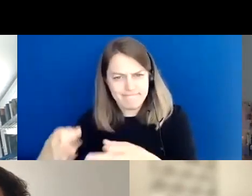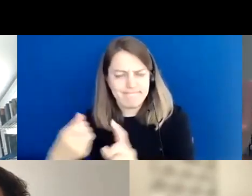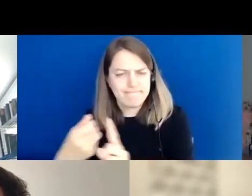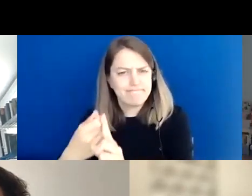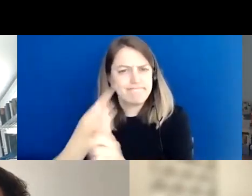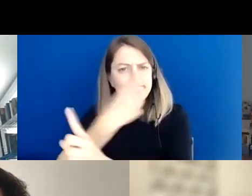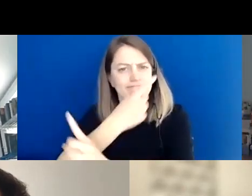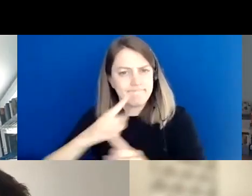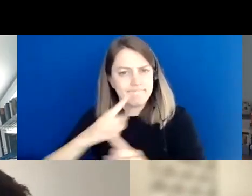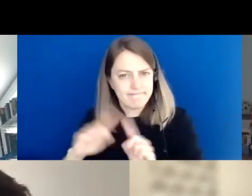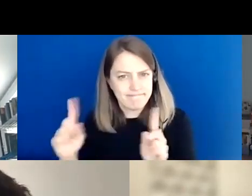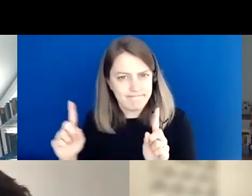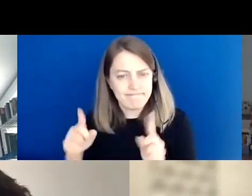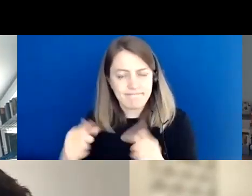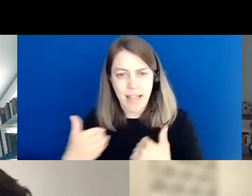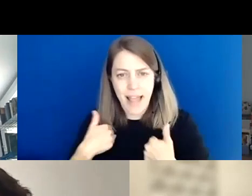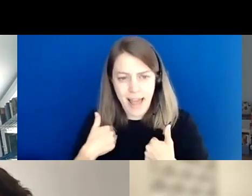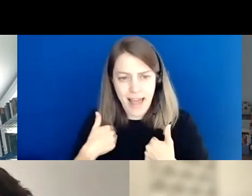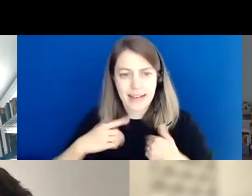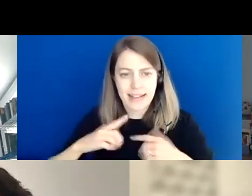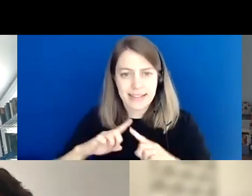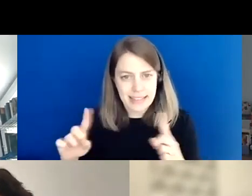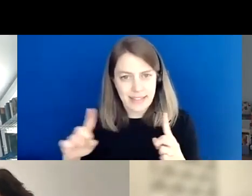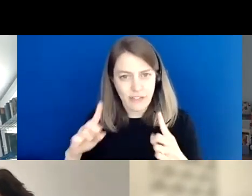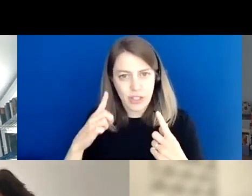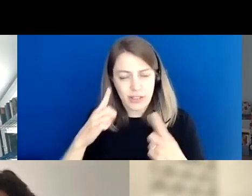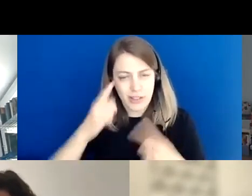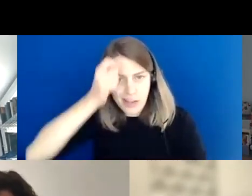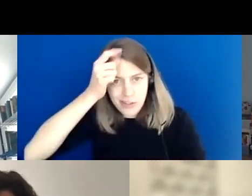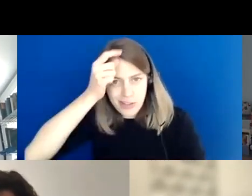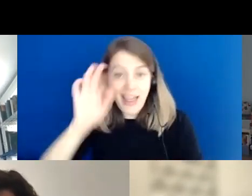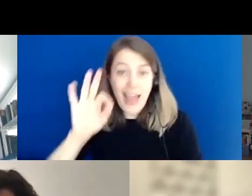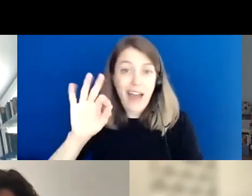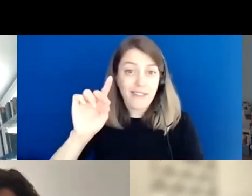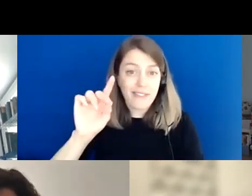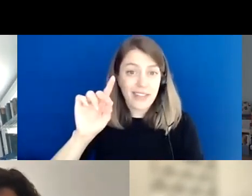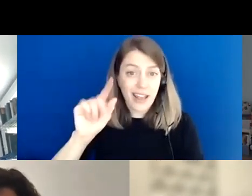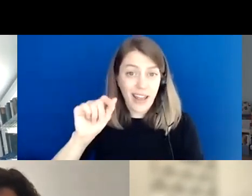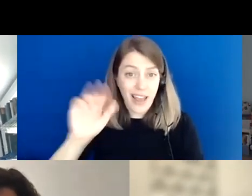what the FDA's authority is to regulate medical devices.